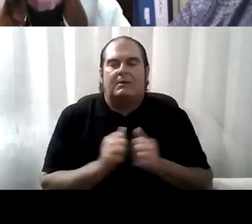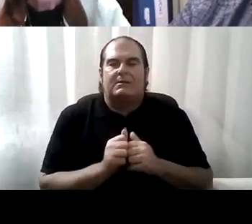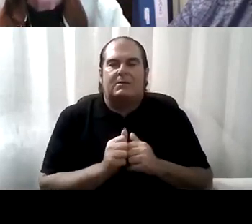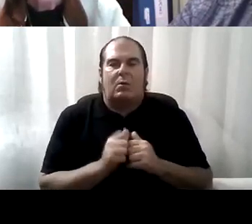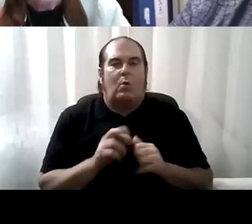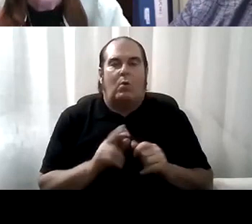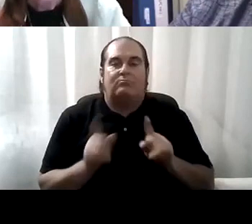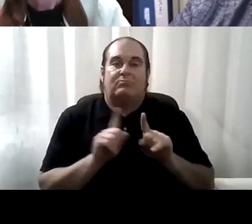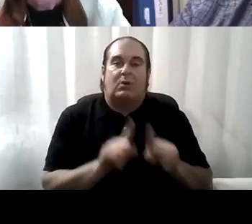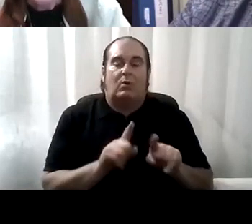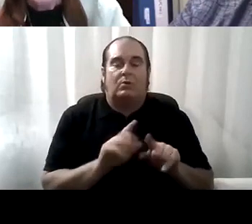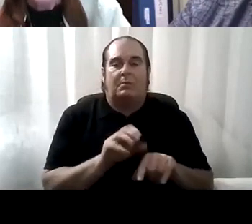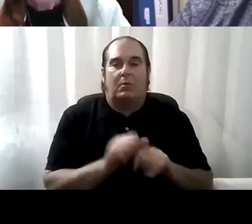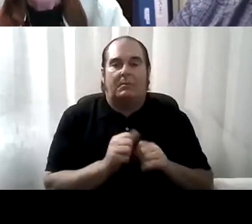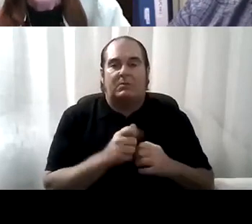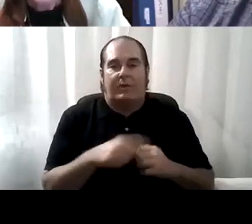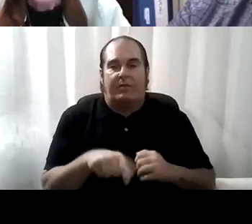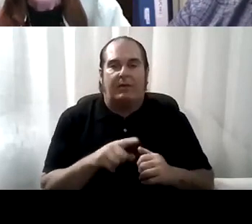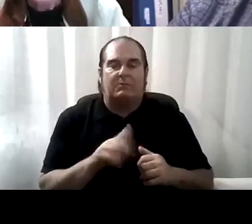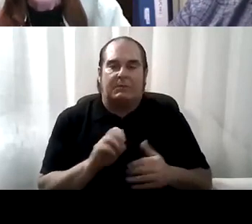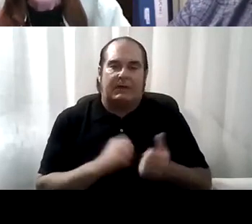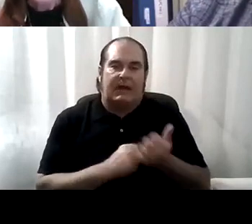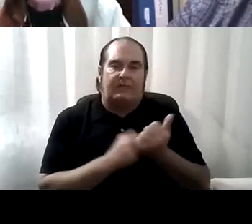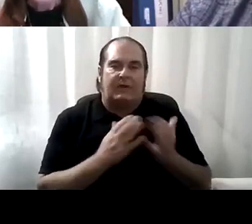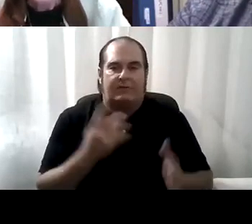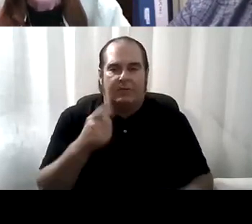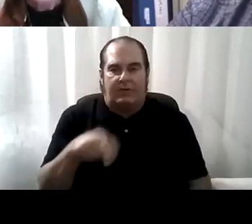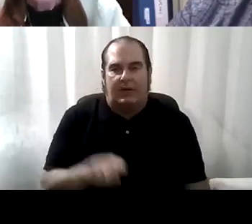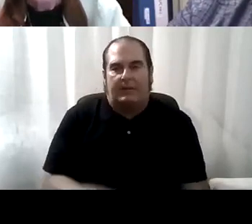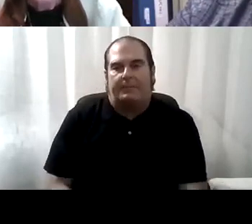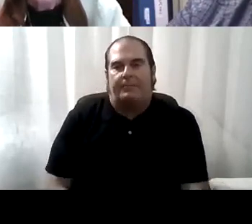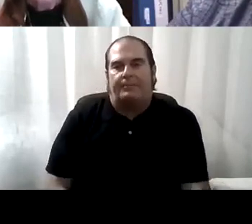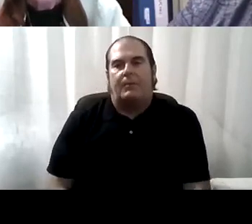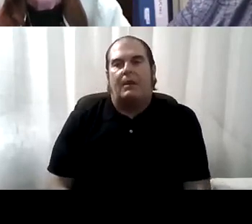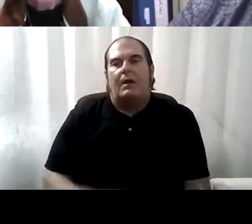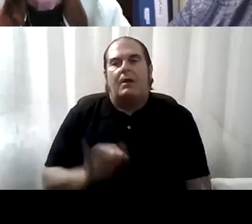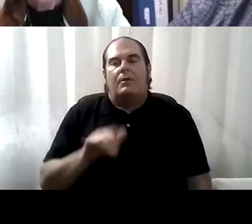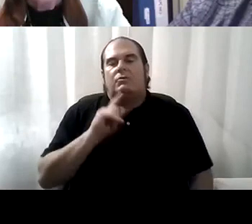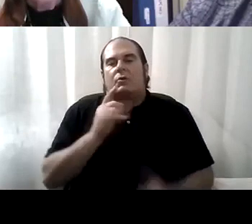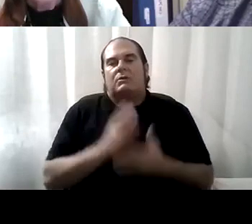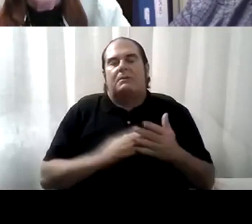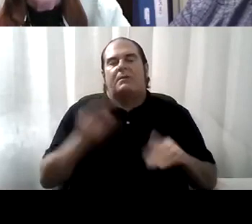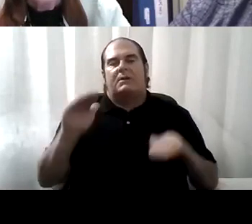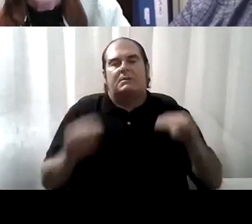with them, try to be an advocate. So those are a few of the disparities that we've seen and tried to help out with,